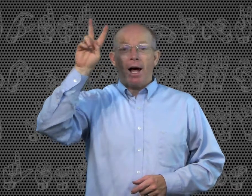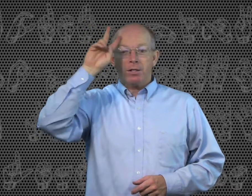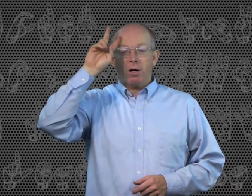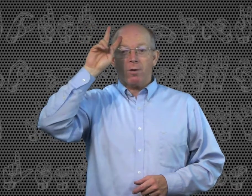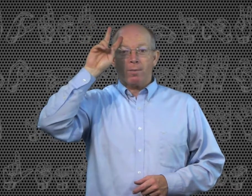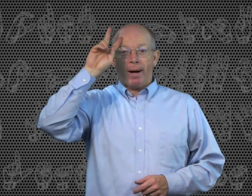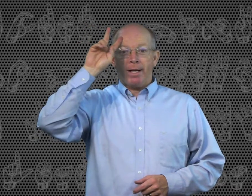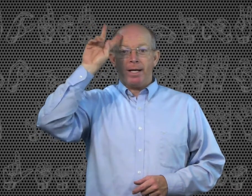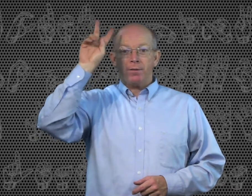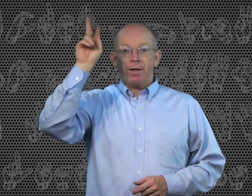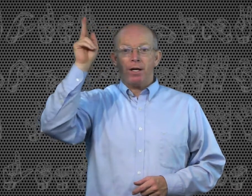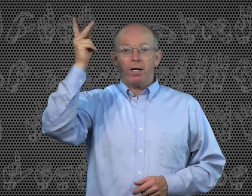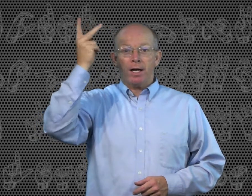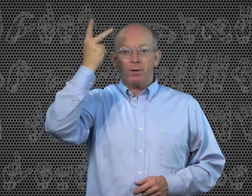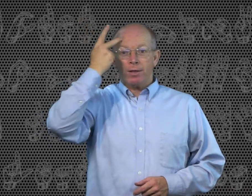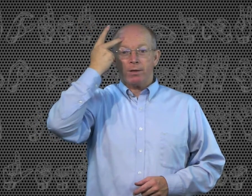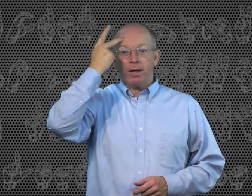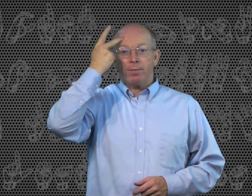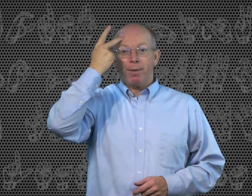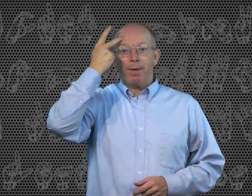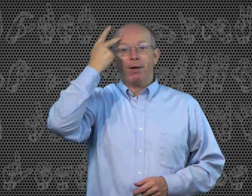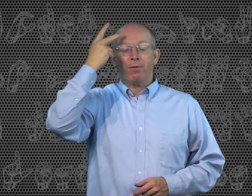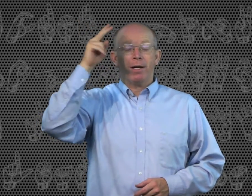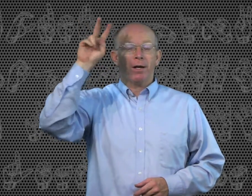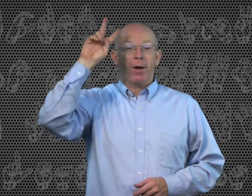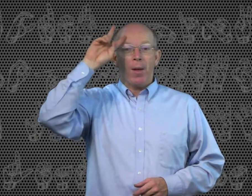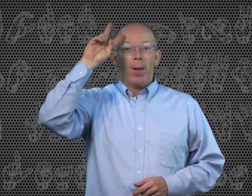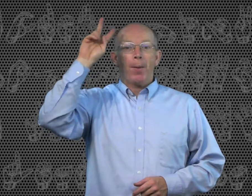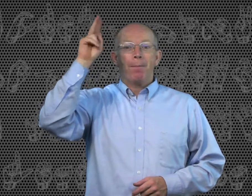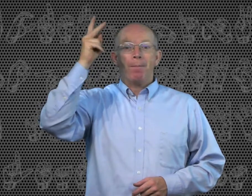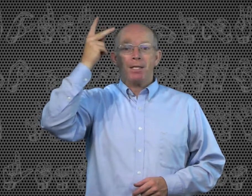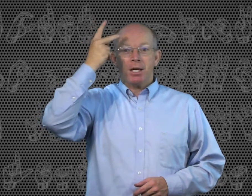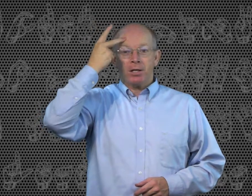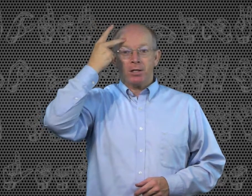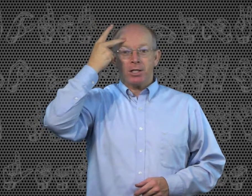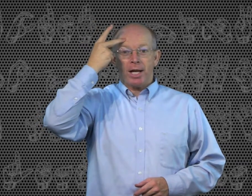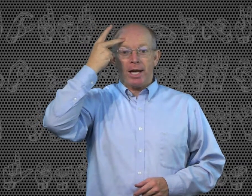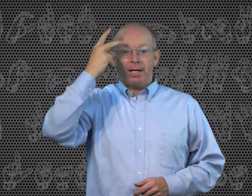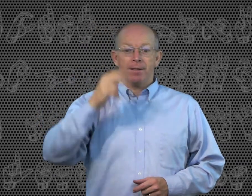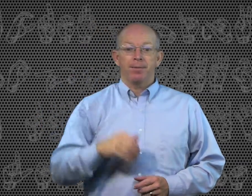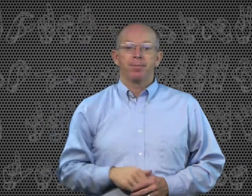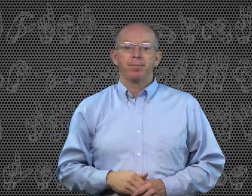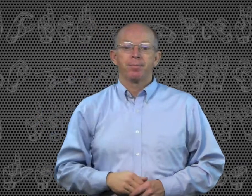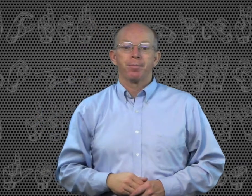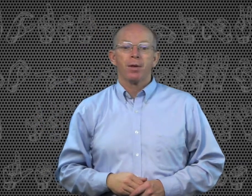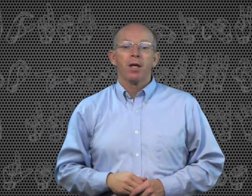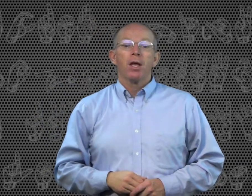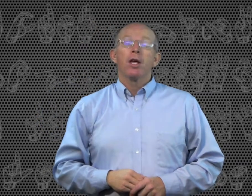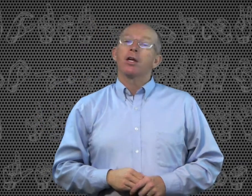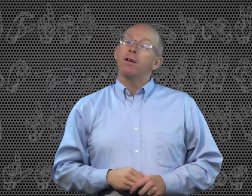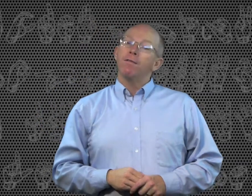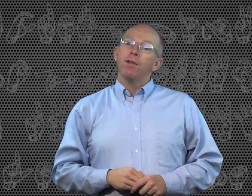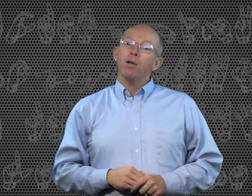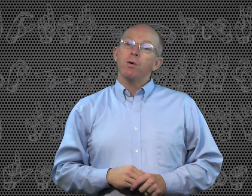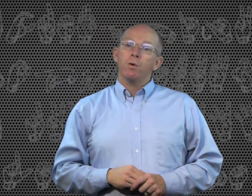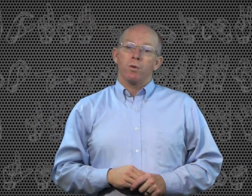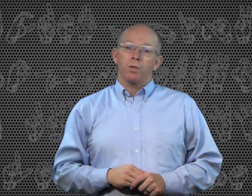I start with my index finger and twist around to my middle finger. MISUNDERSTAND